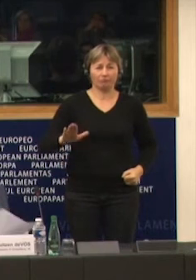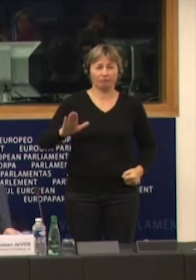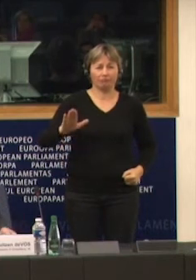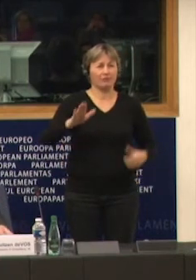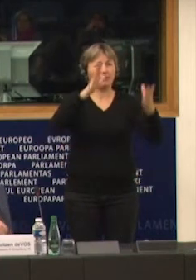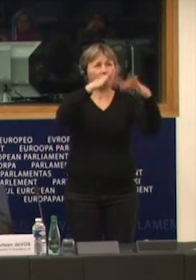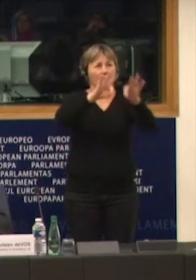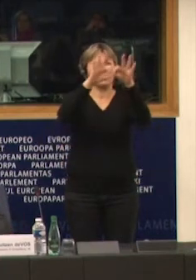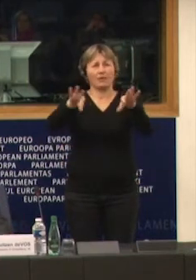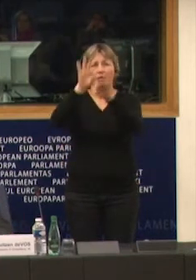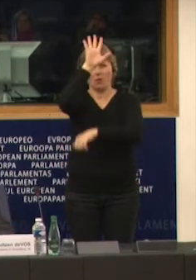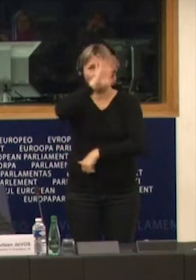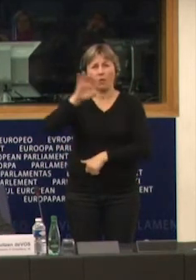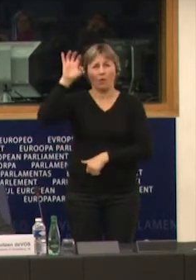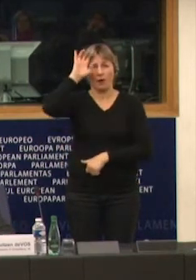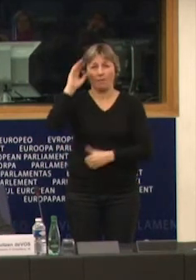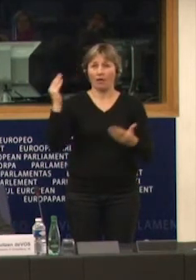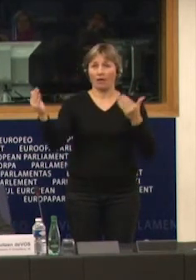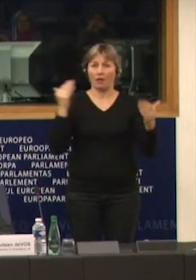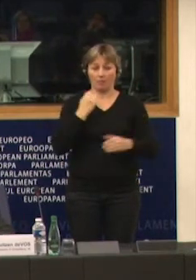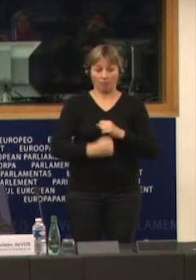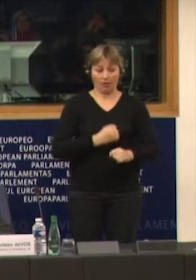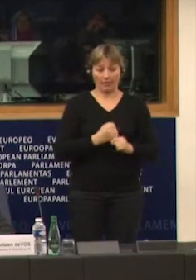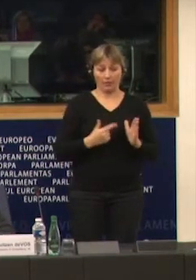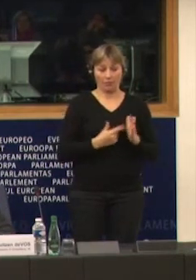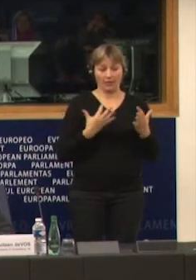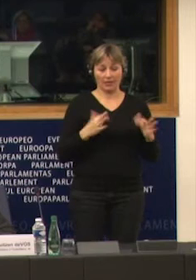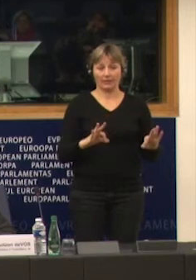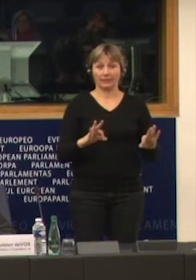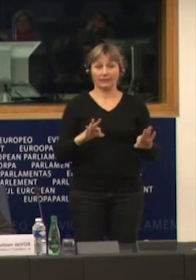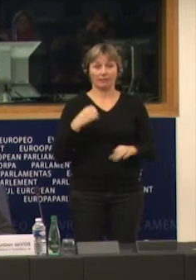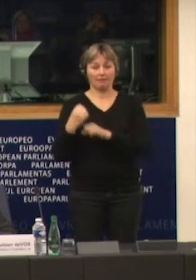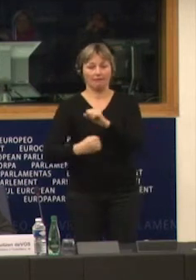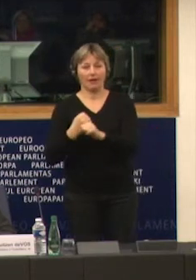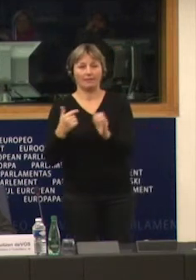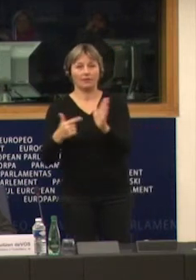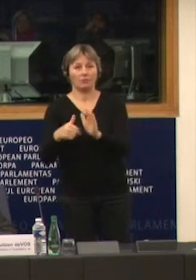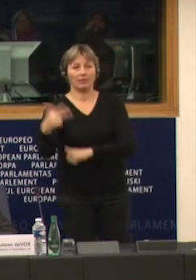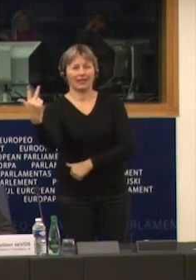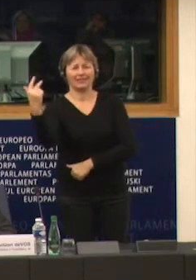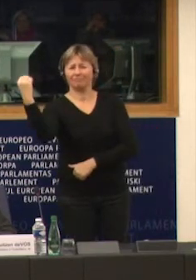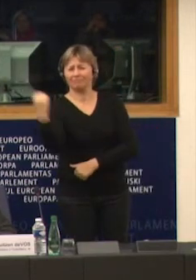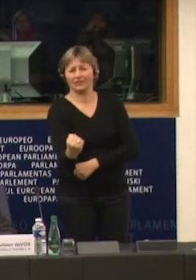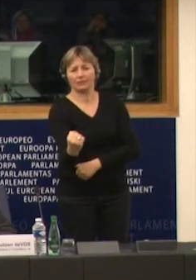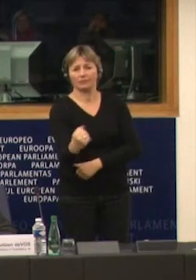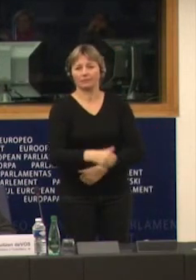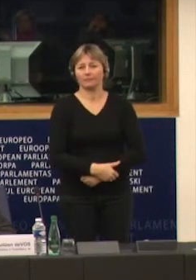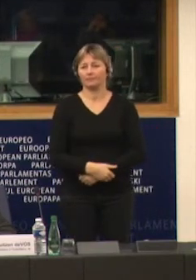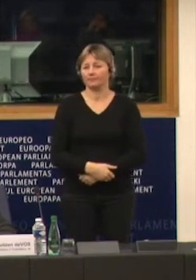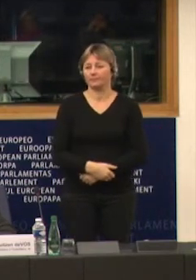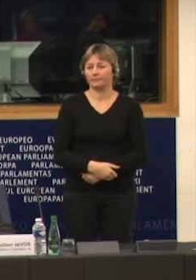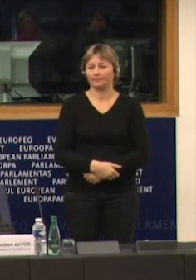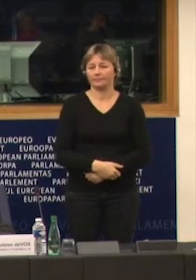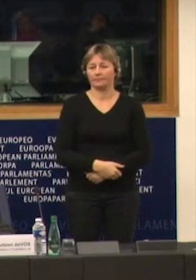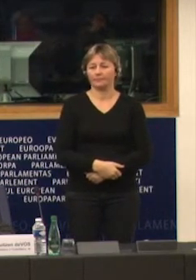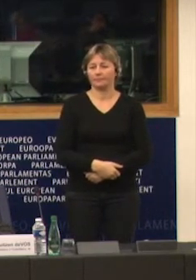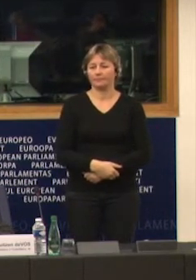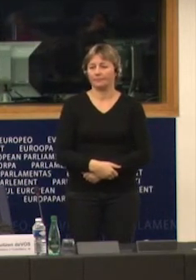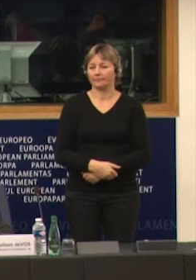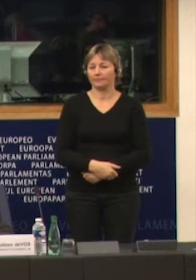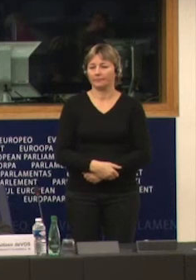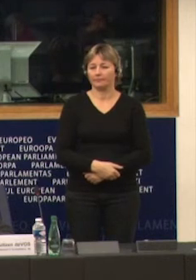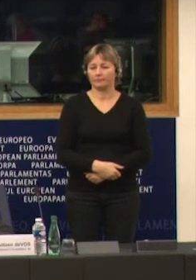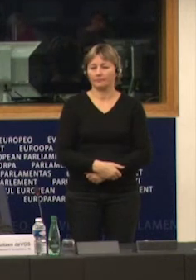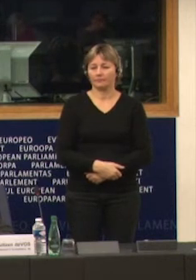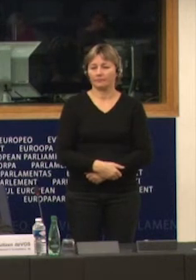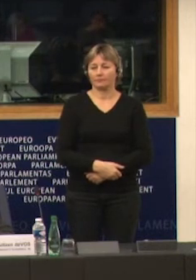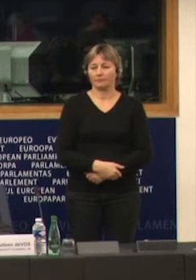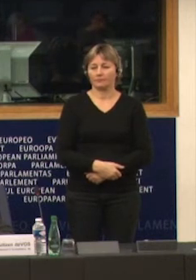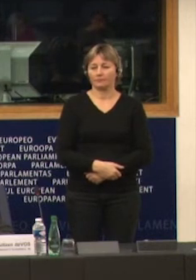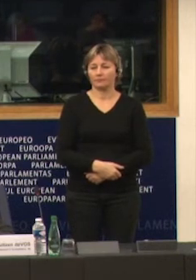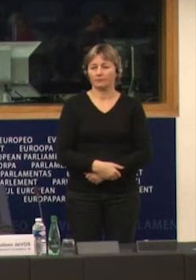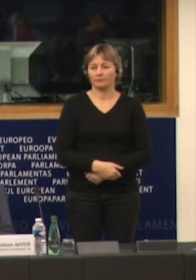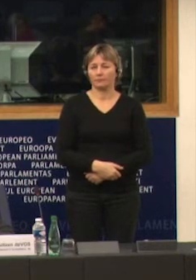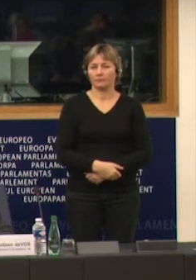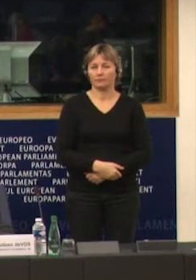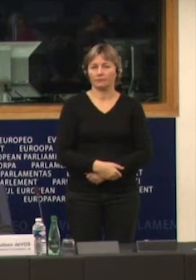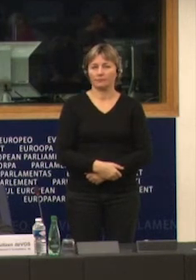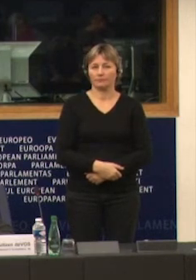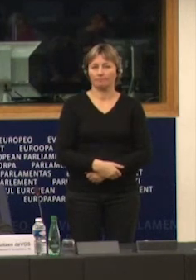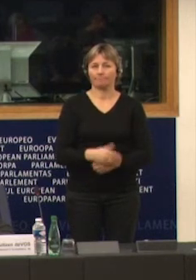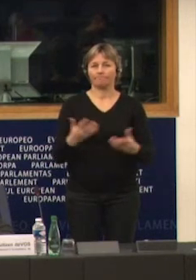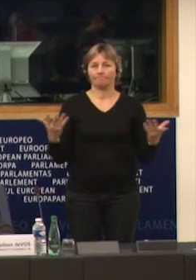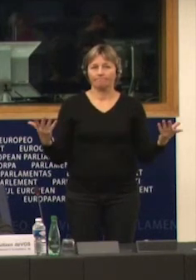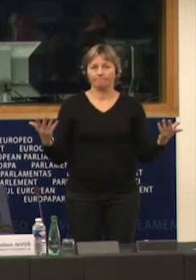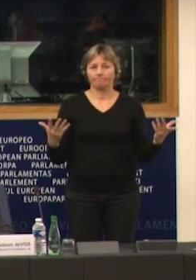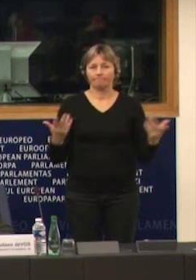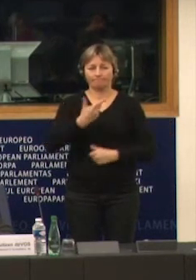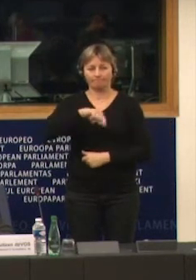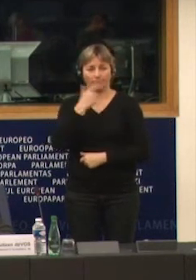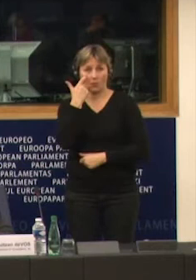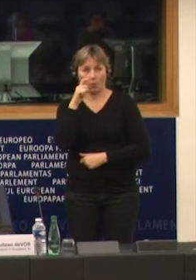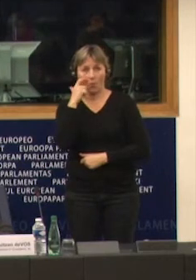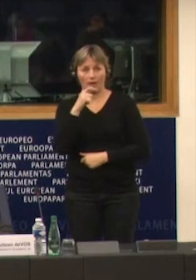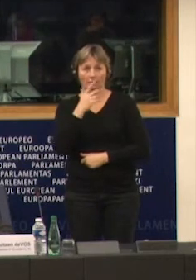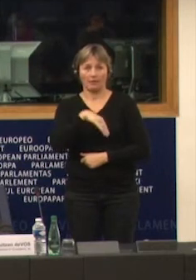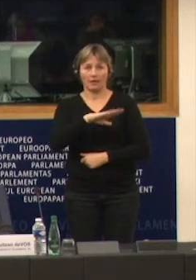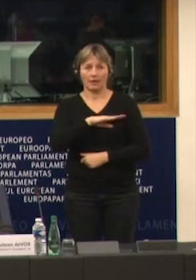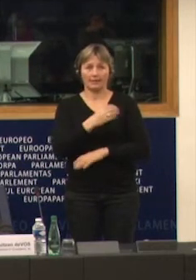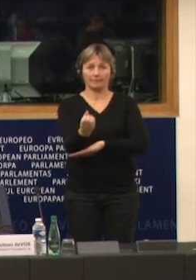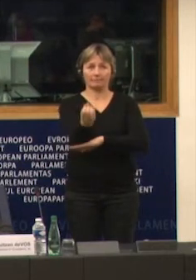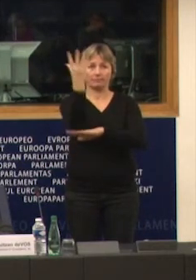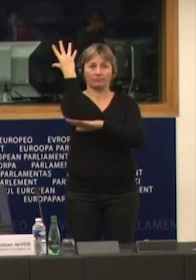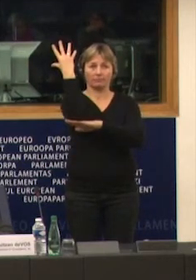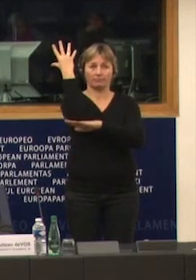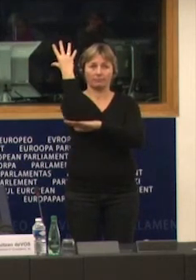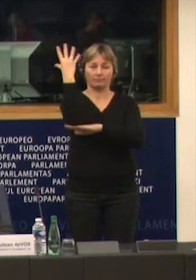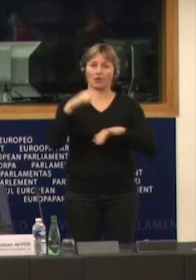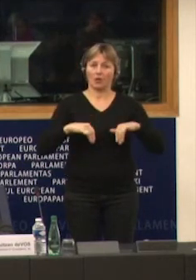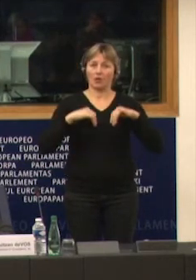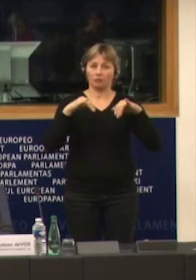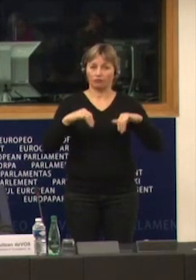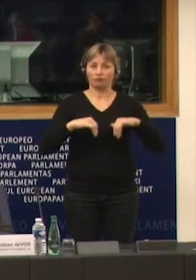As we know, from this chart, young people with disabilities in the age group 25-35 are more often not in employment,